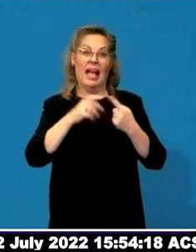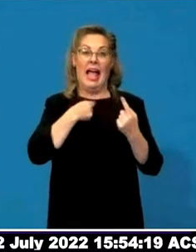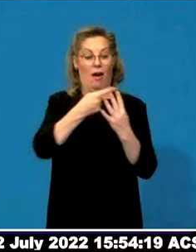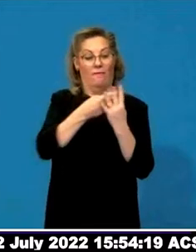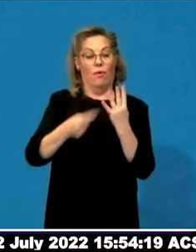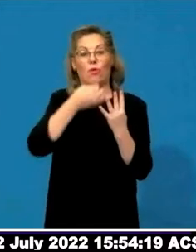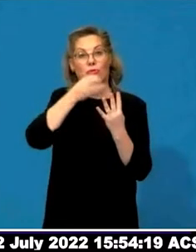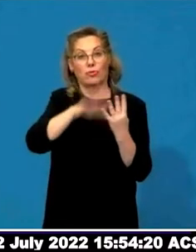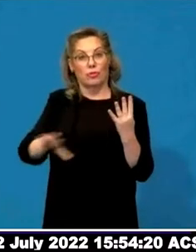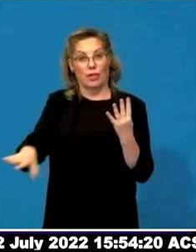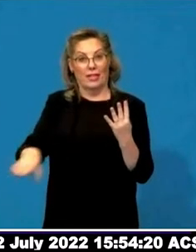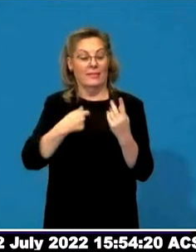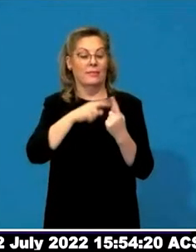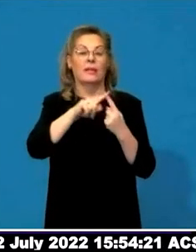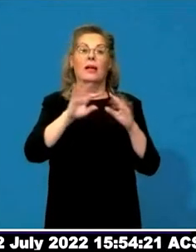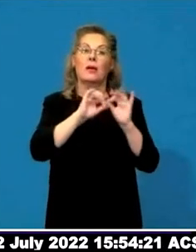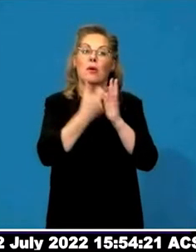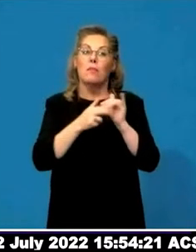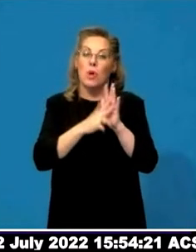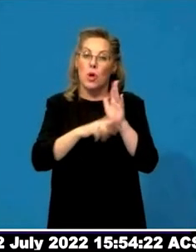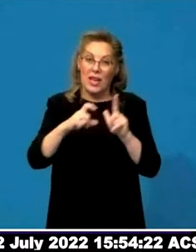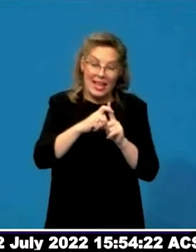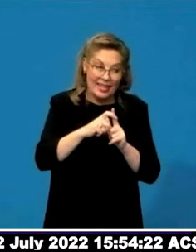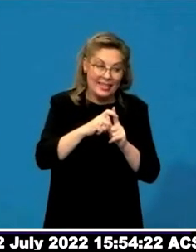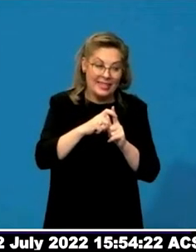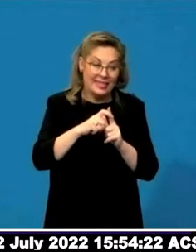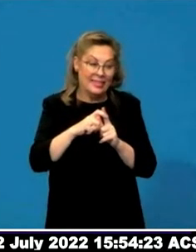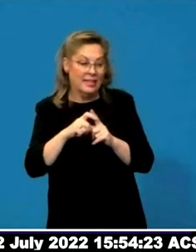Simeon and Sandra. Yeah.